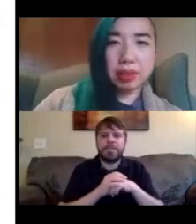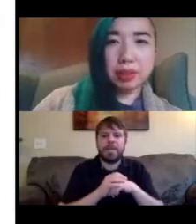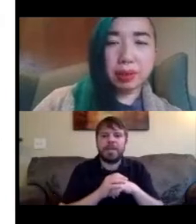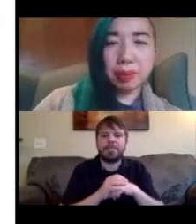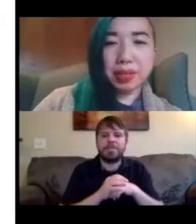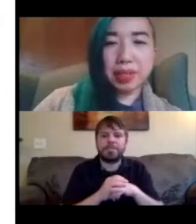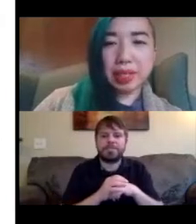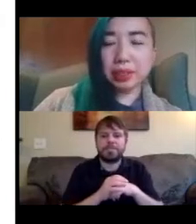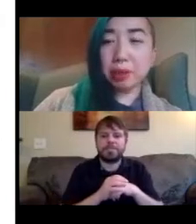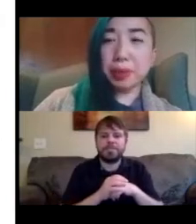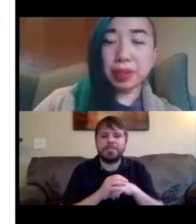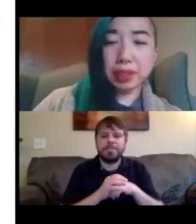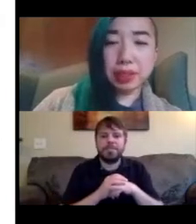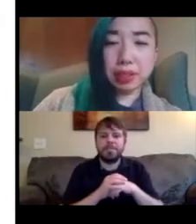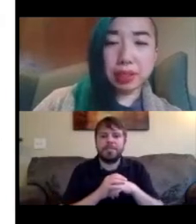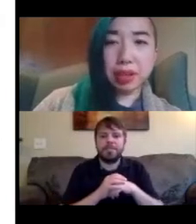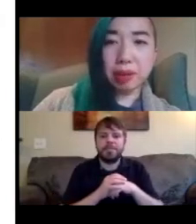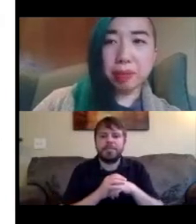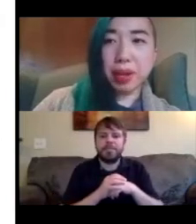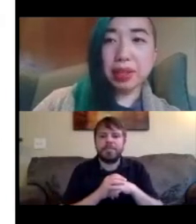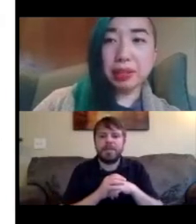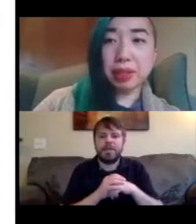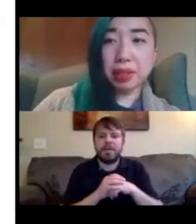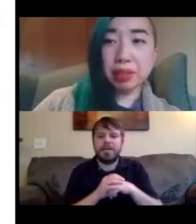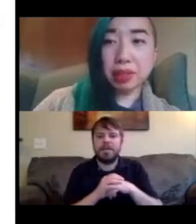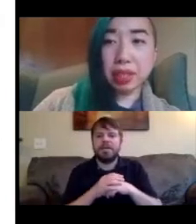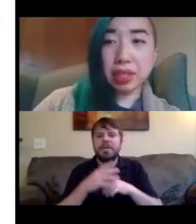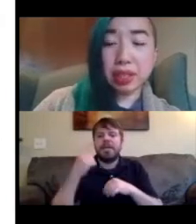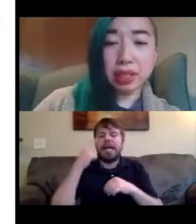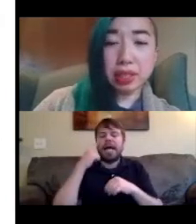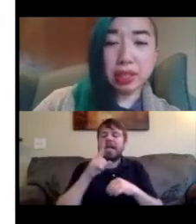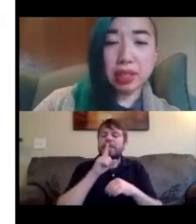So I pulled out this excerpt because I think it's very interesting that this